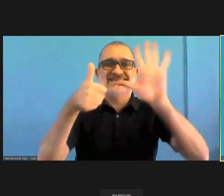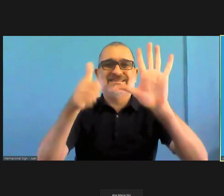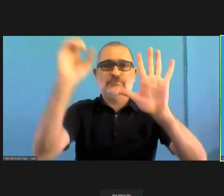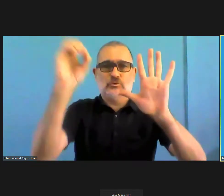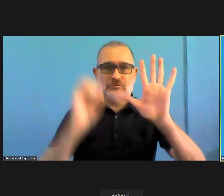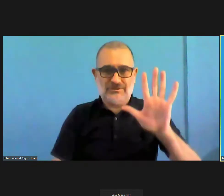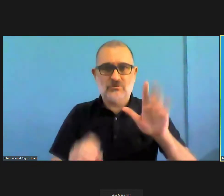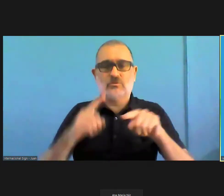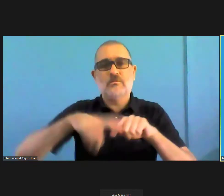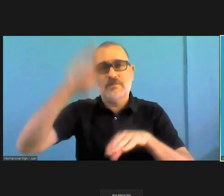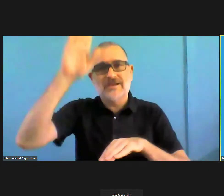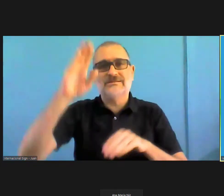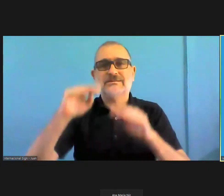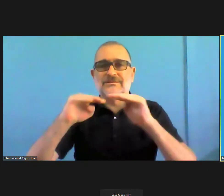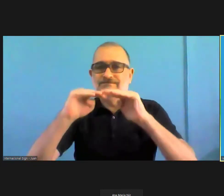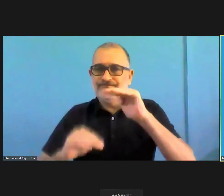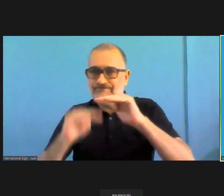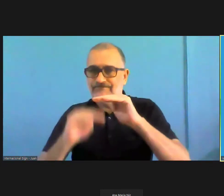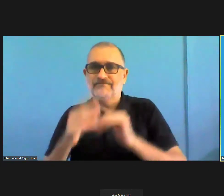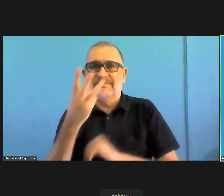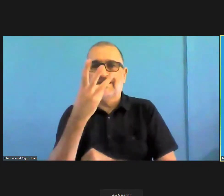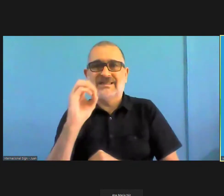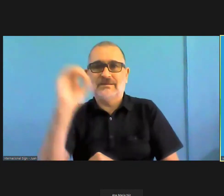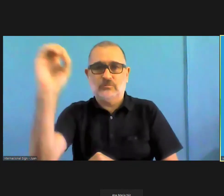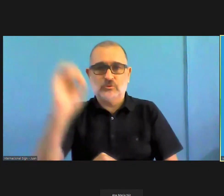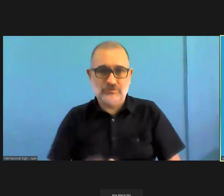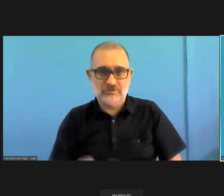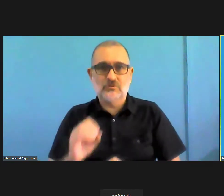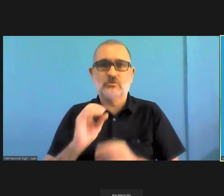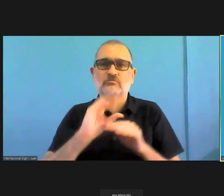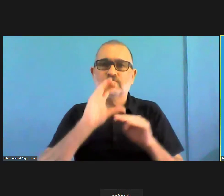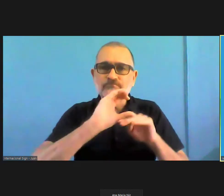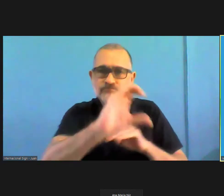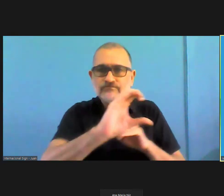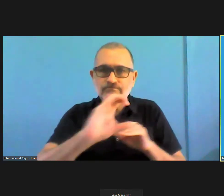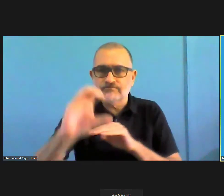the region, we see that as of today, noting the wide variation